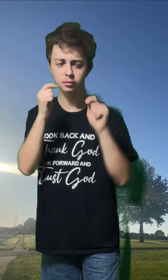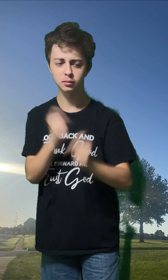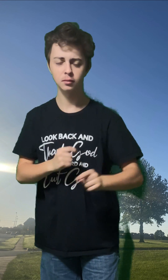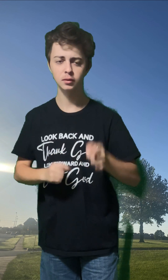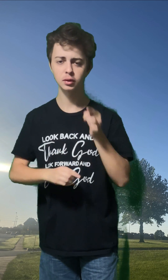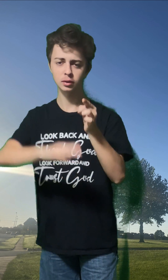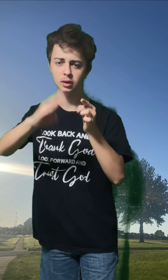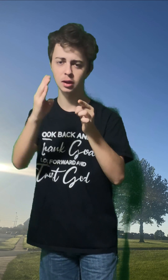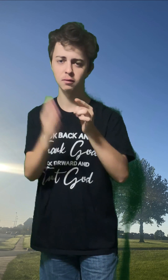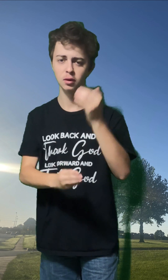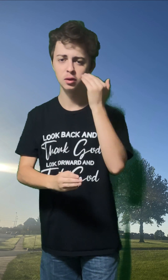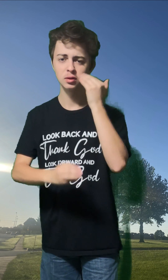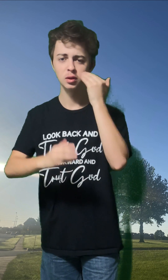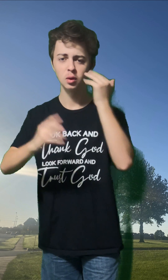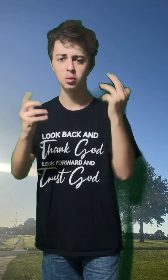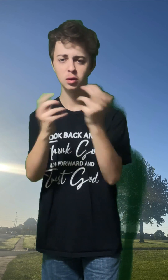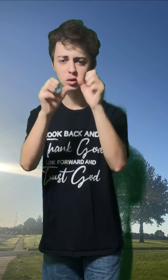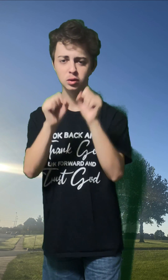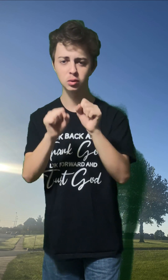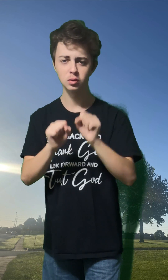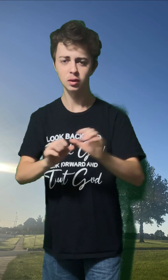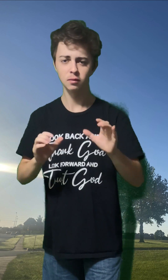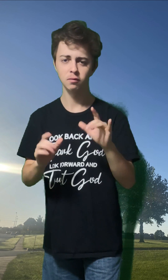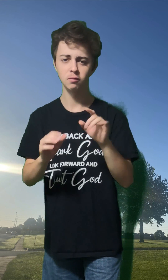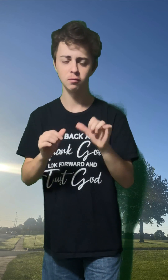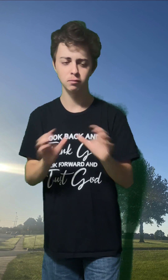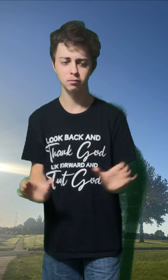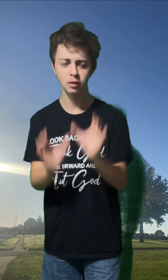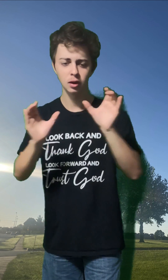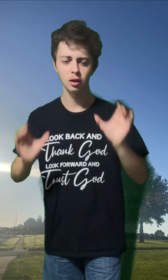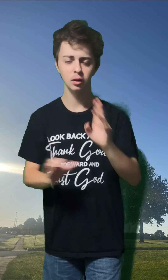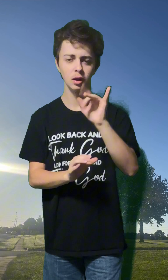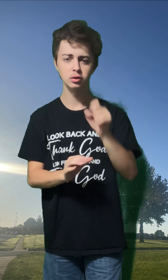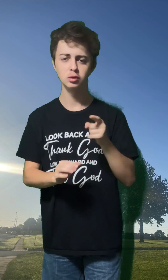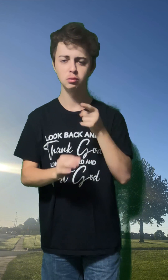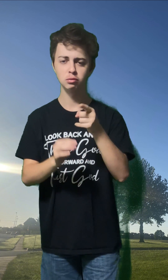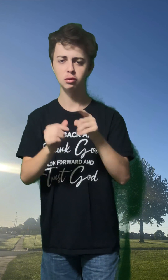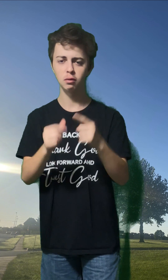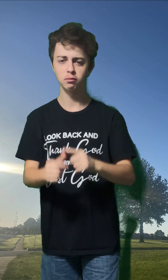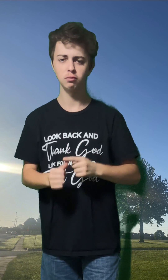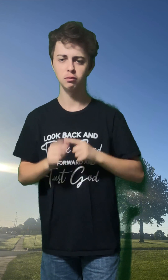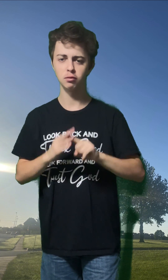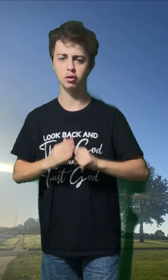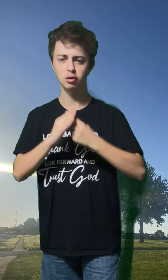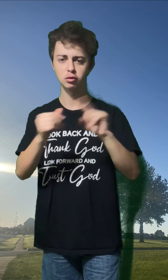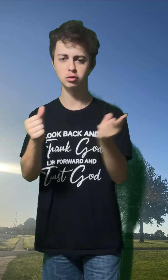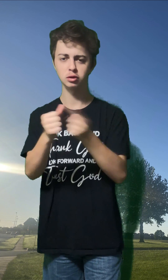But you'll never know if you can fly Unless you jump first